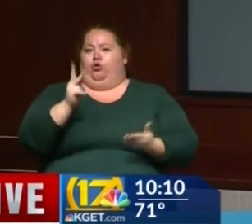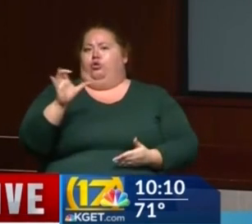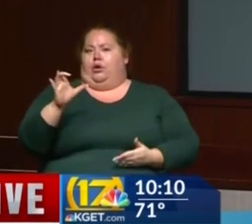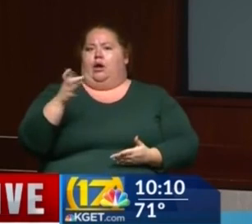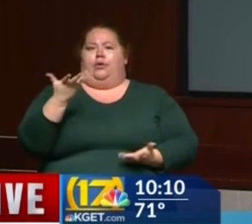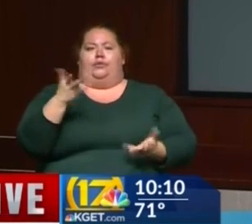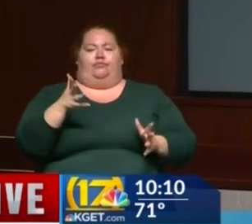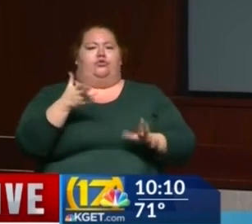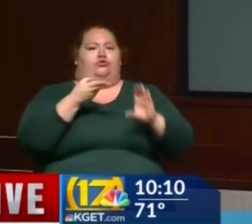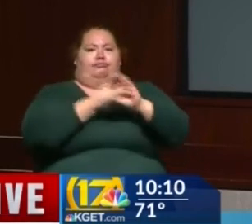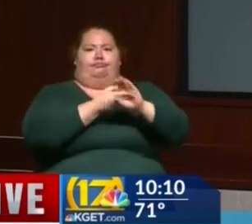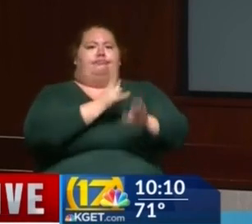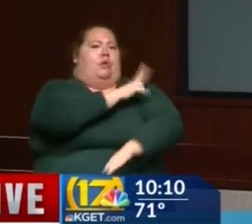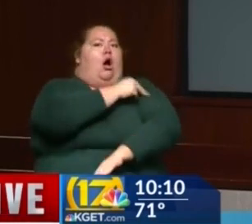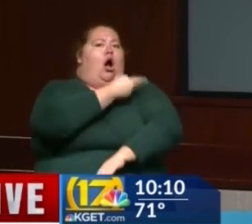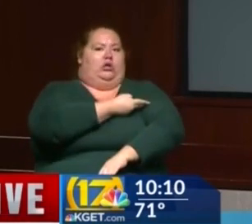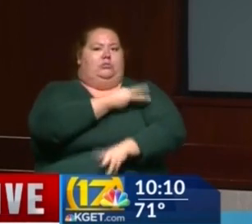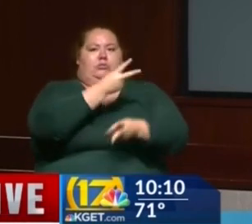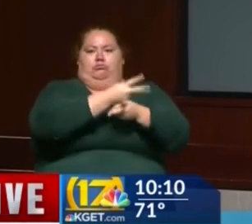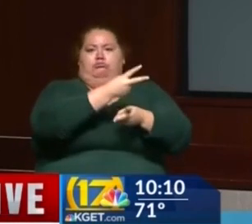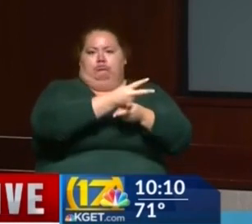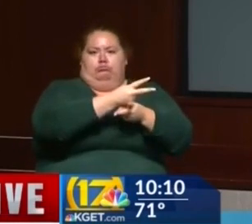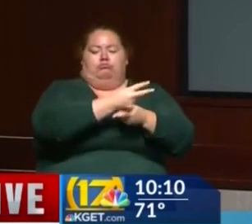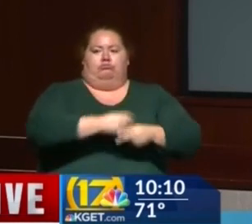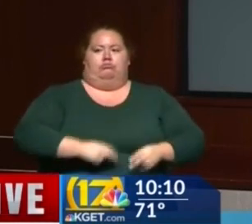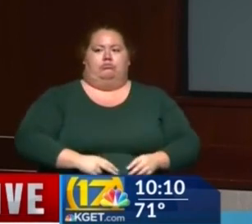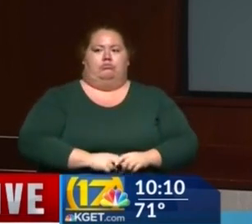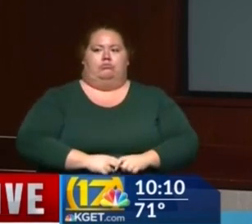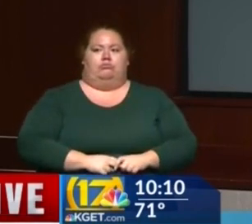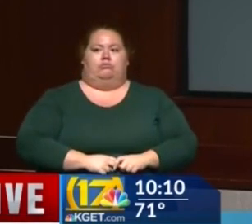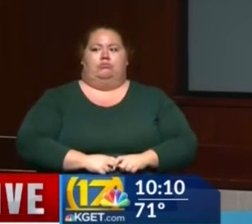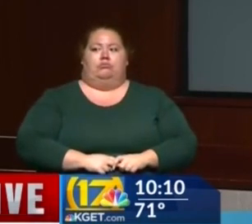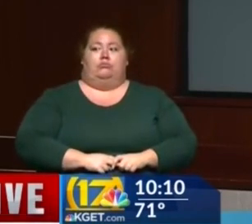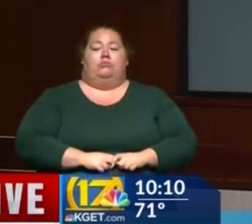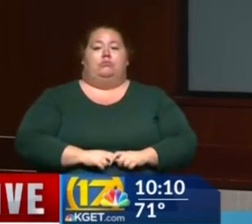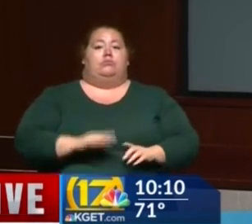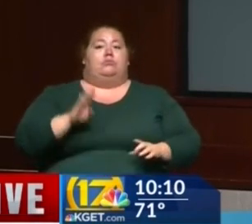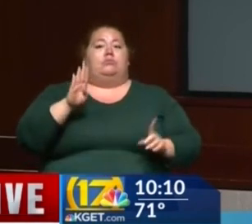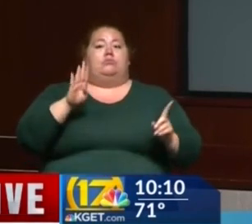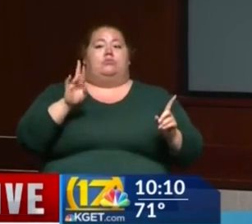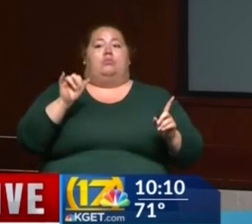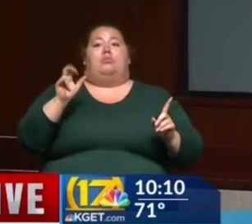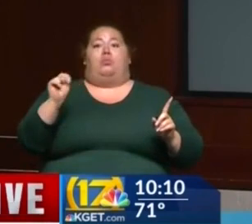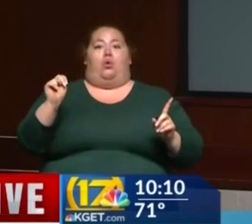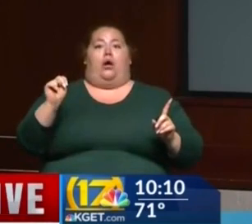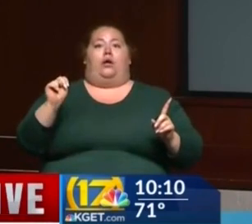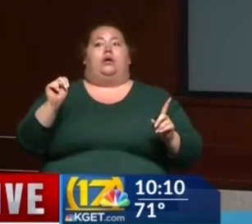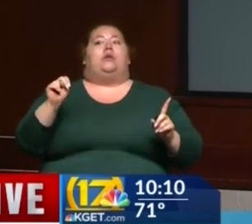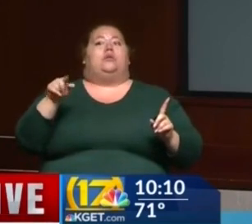BEGINNING OF THE PANDEMIC. 46 PEOPLE IN KERN COUNTY ARE RECEIVING SOME FORM OF CARE AT